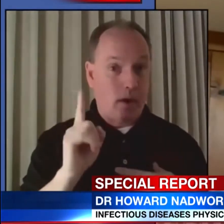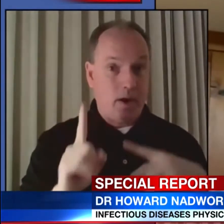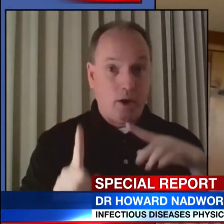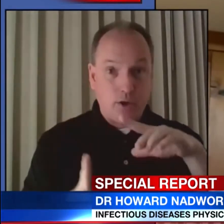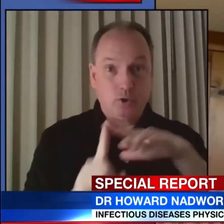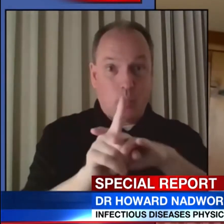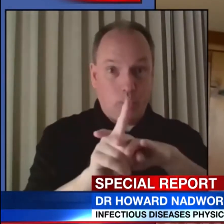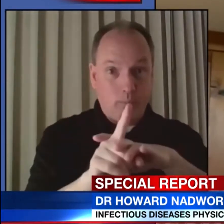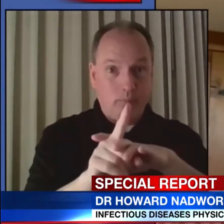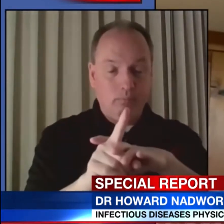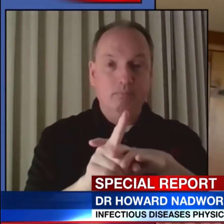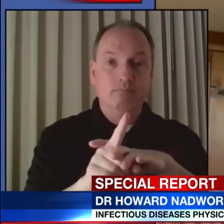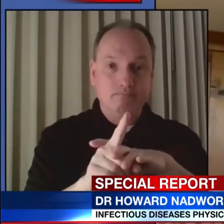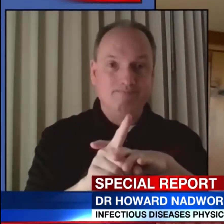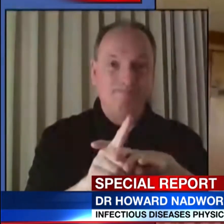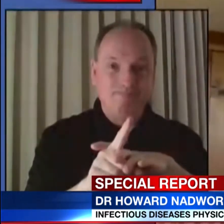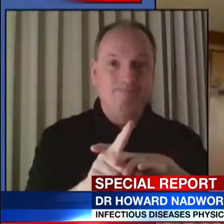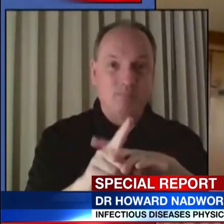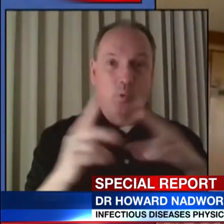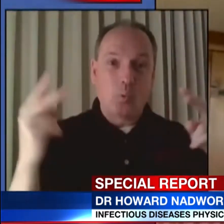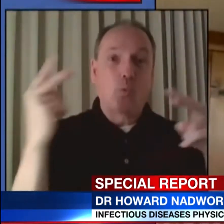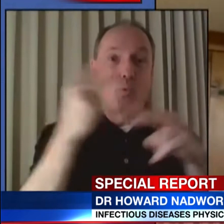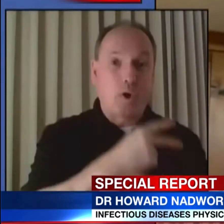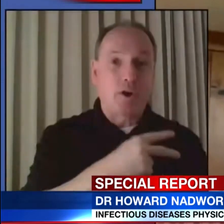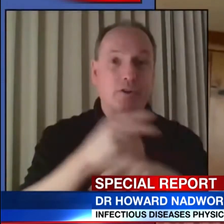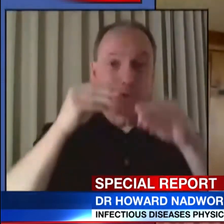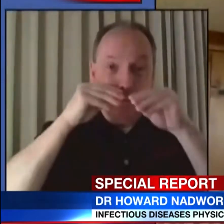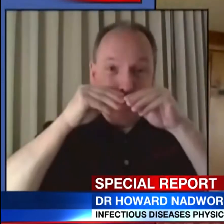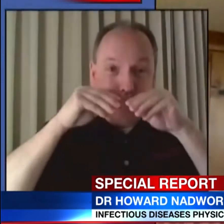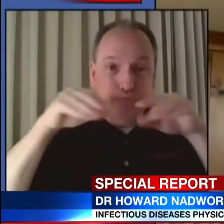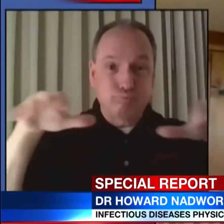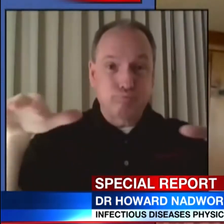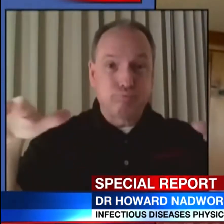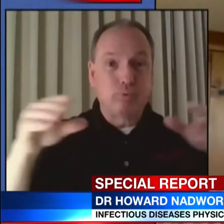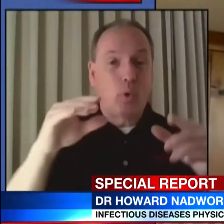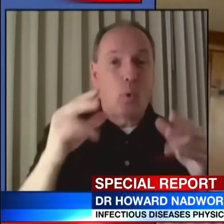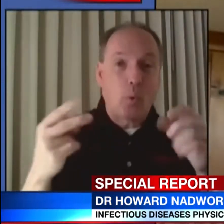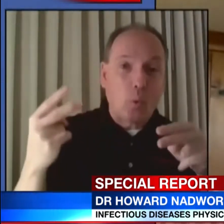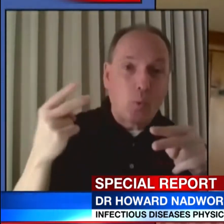THE REASON THAT THIS VARIANT IS OF CONCERN IS THAT WHERE